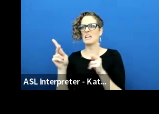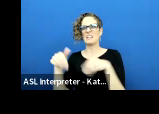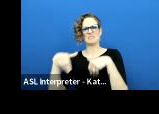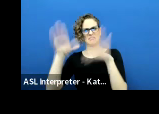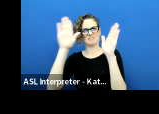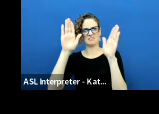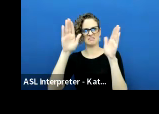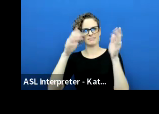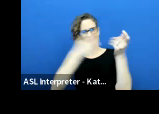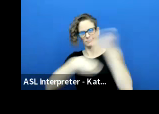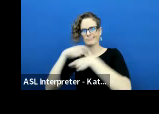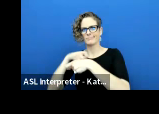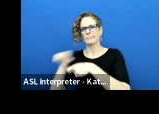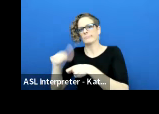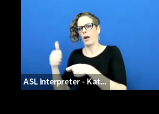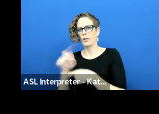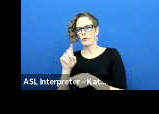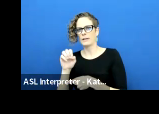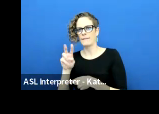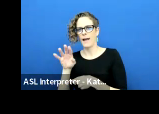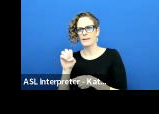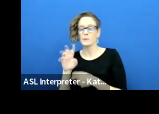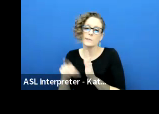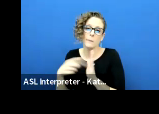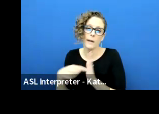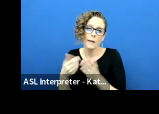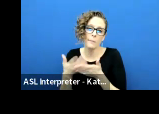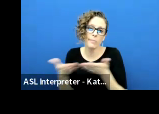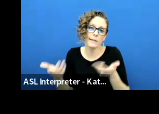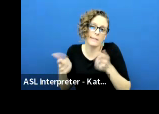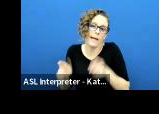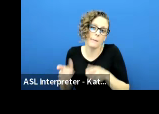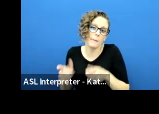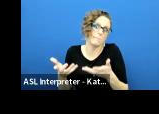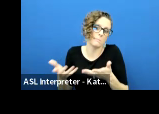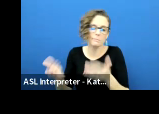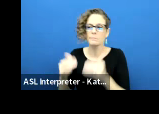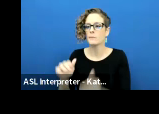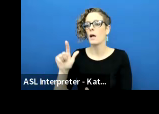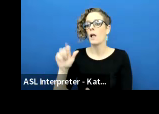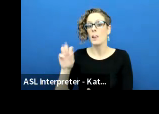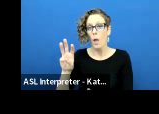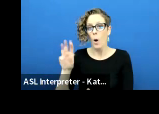with something else so yeah sometimes these things happen although latency is what you typically get